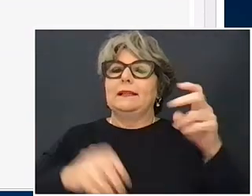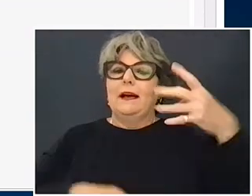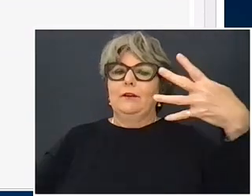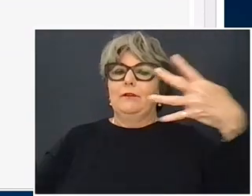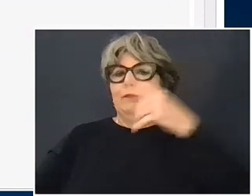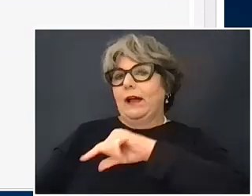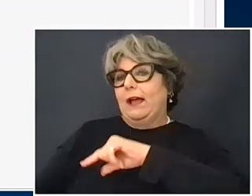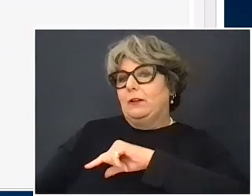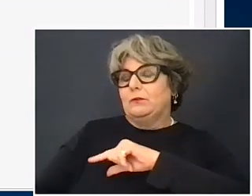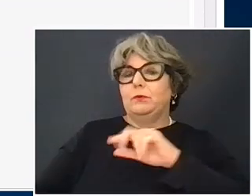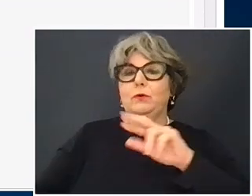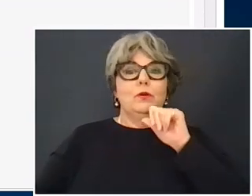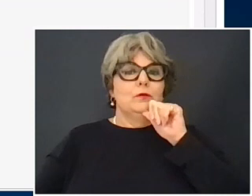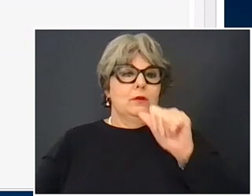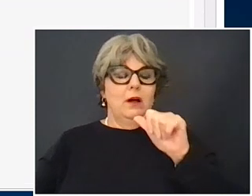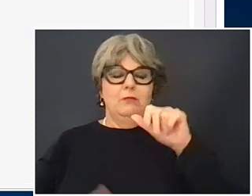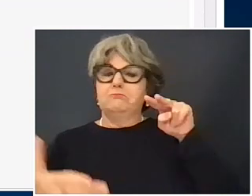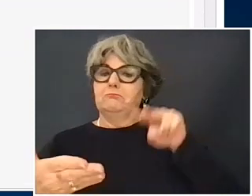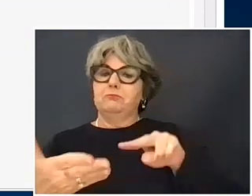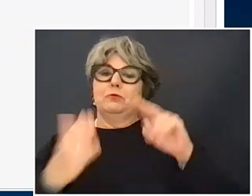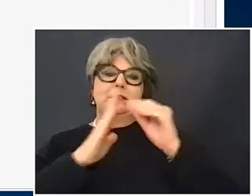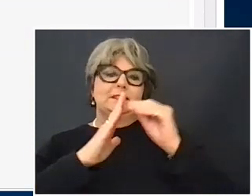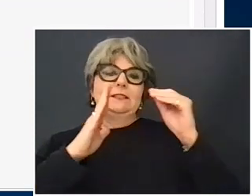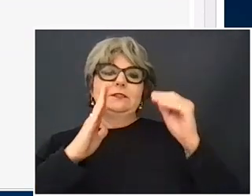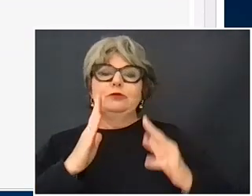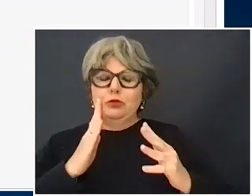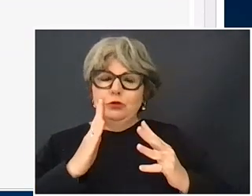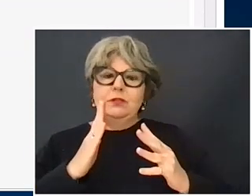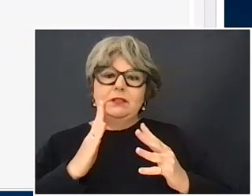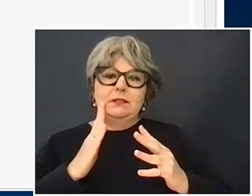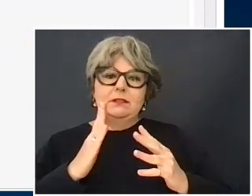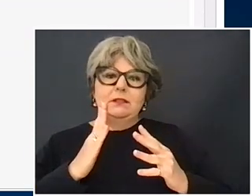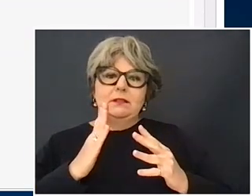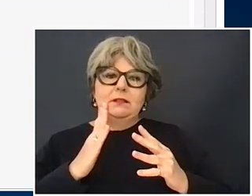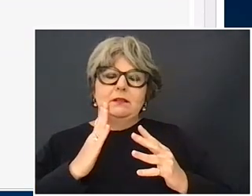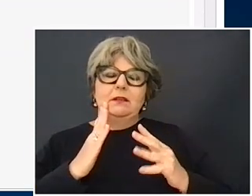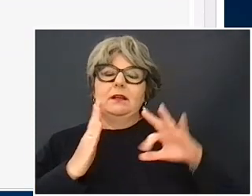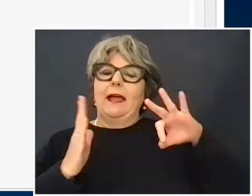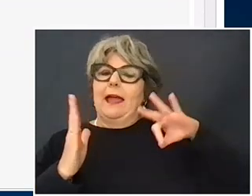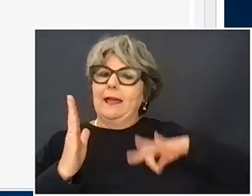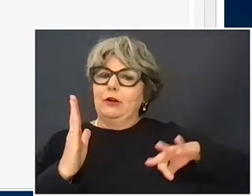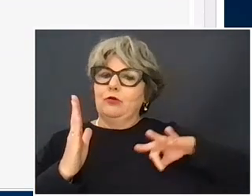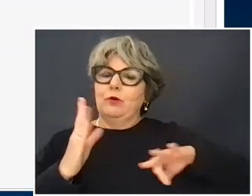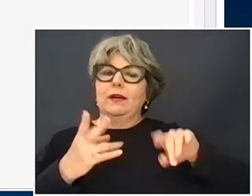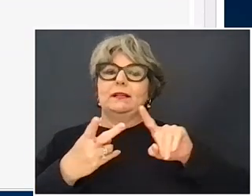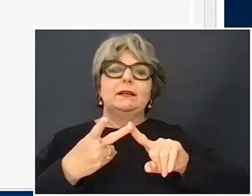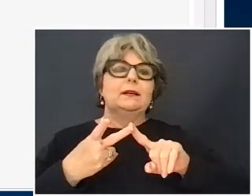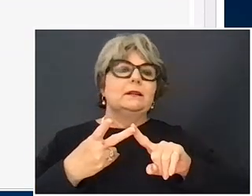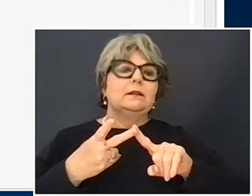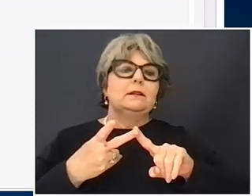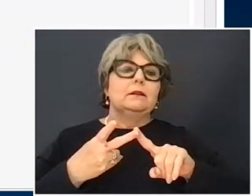we look at students in credit-bearing and our files and our IR files and